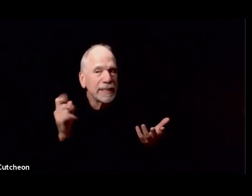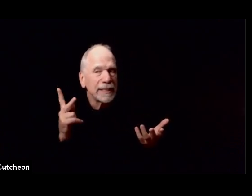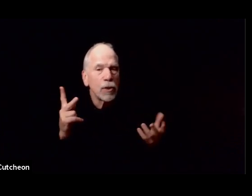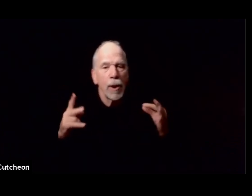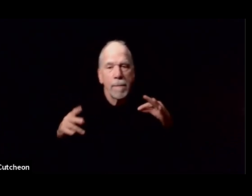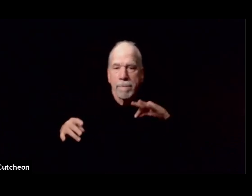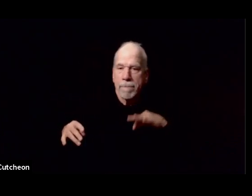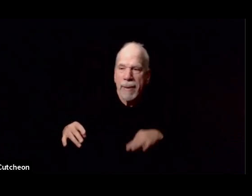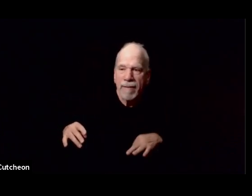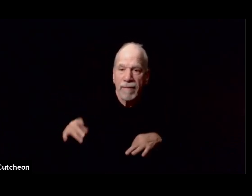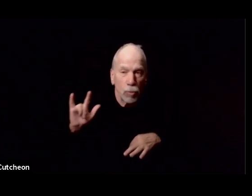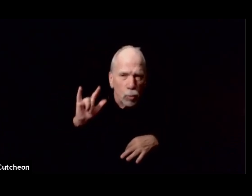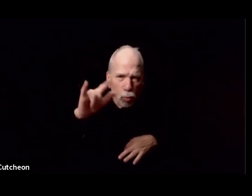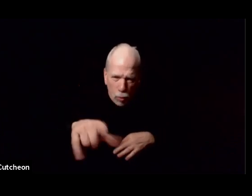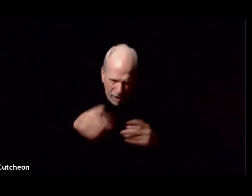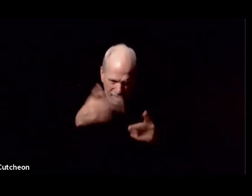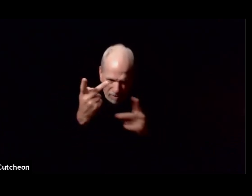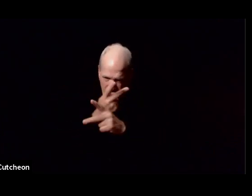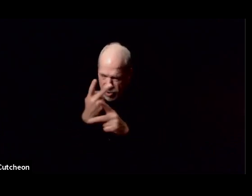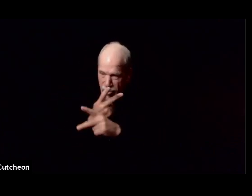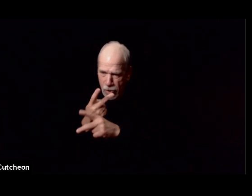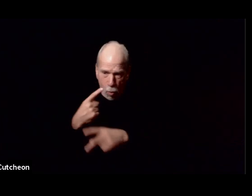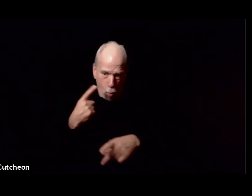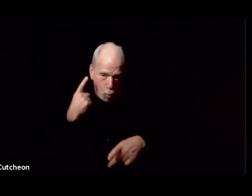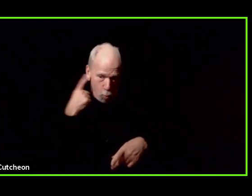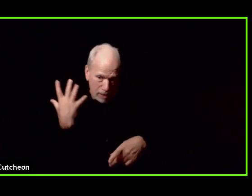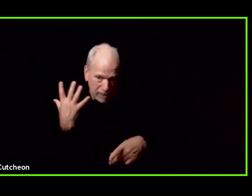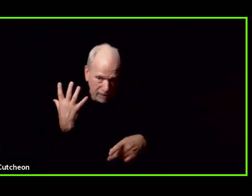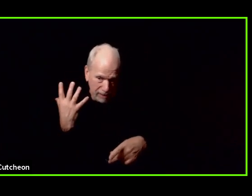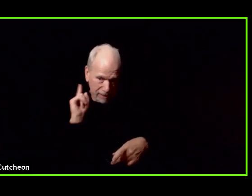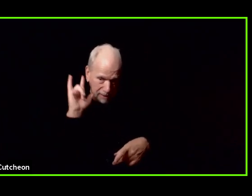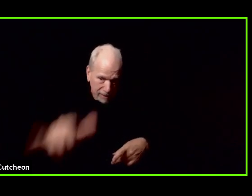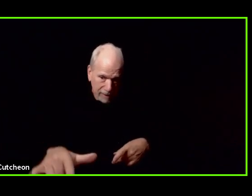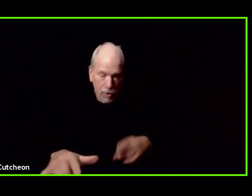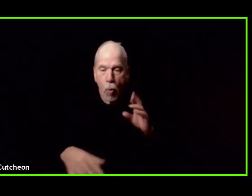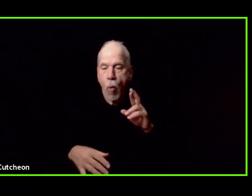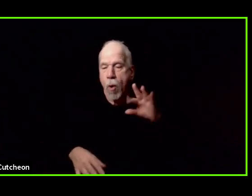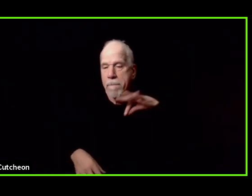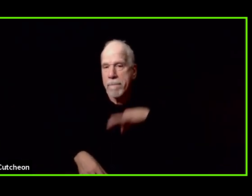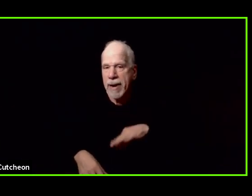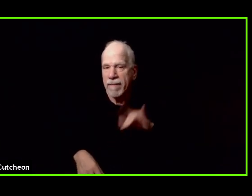when you get there and what precautions are you going to take on board the carriers. I